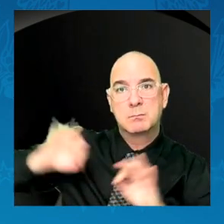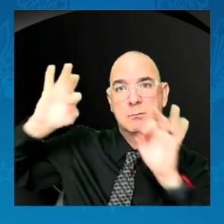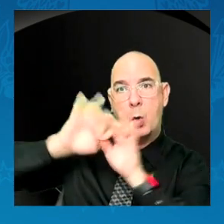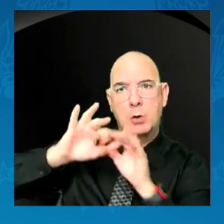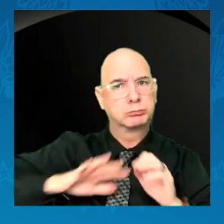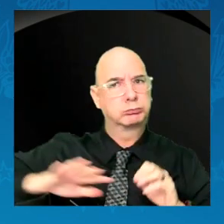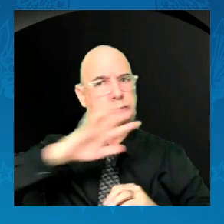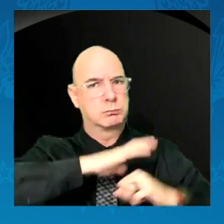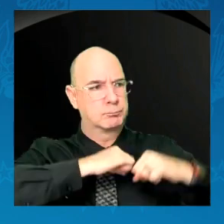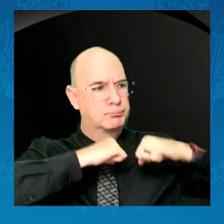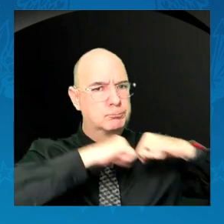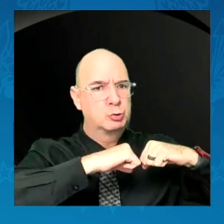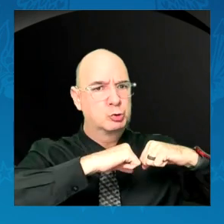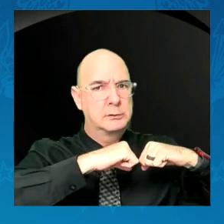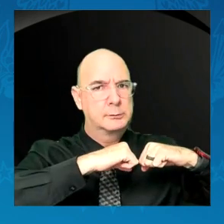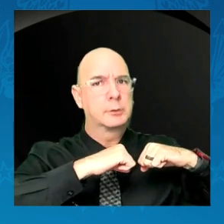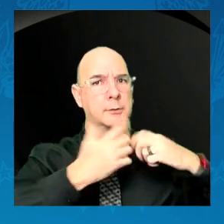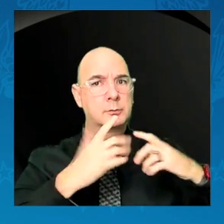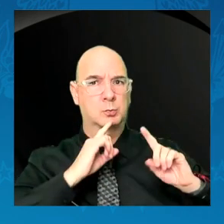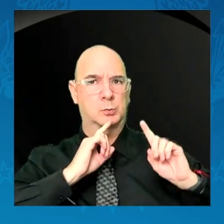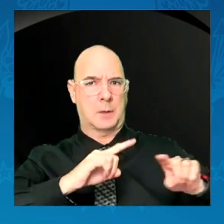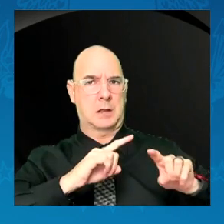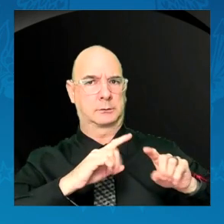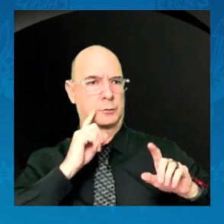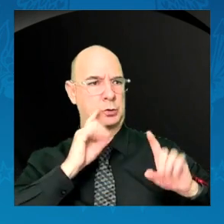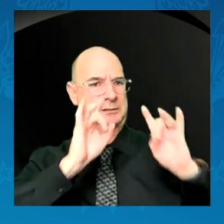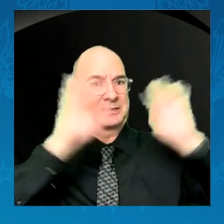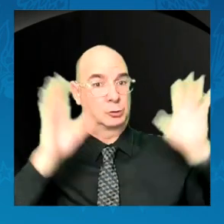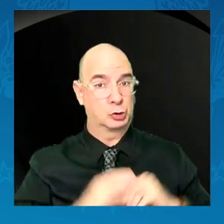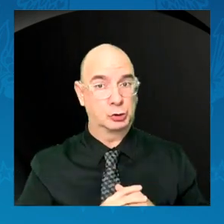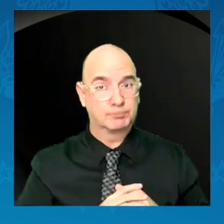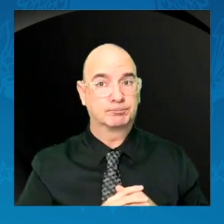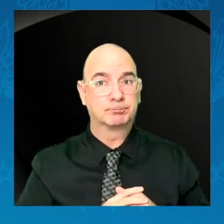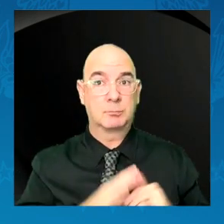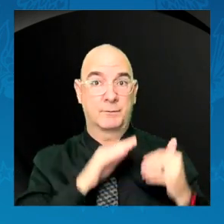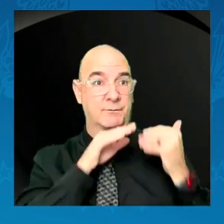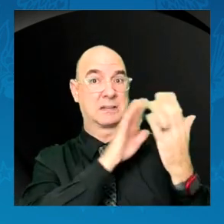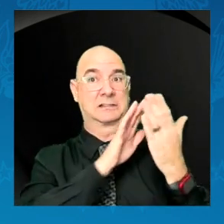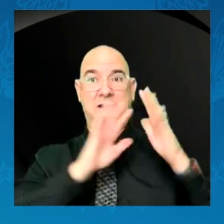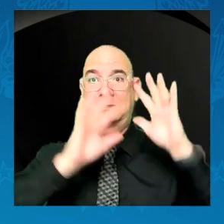Bless you and address the threat that climate change poses to the nation.